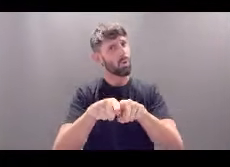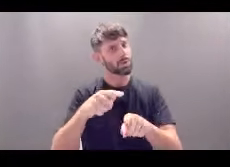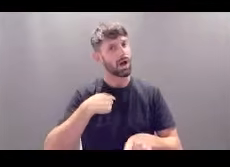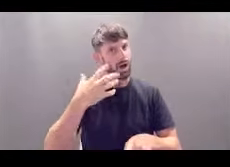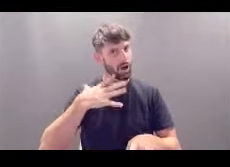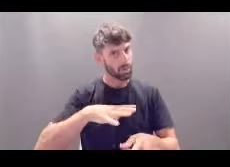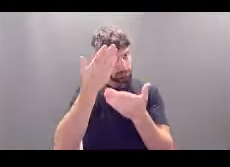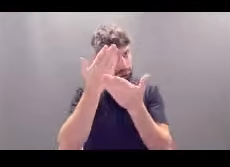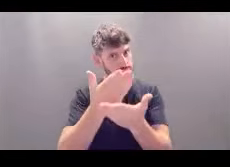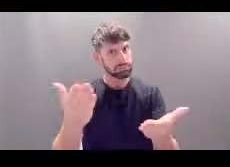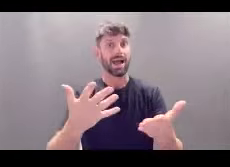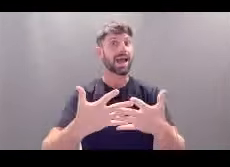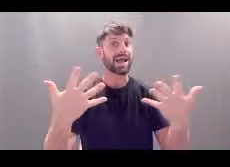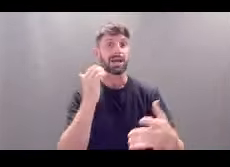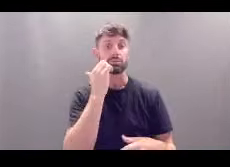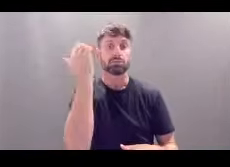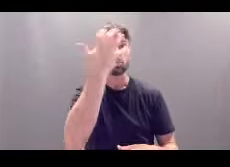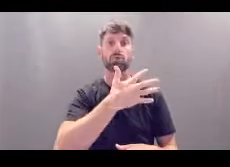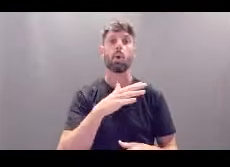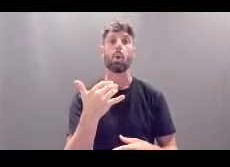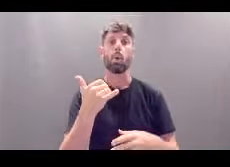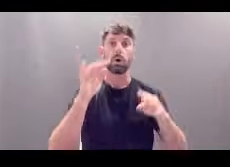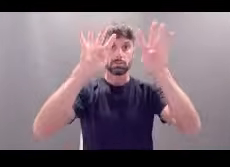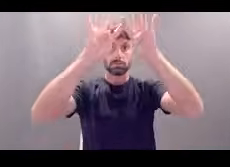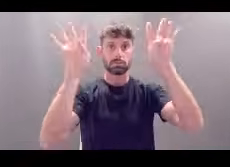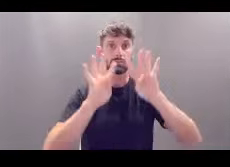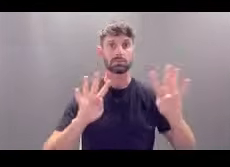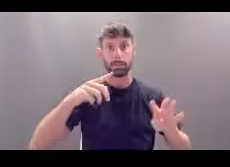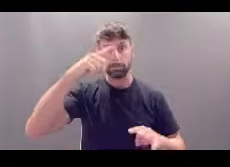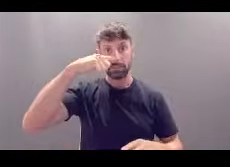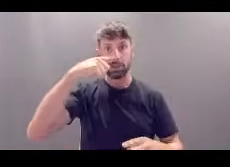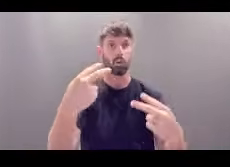to any Aboriginal and Torres Strait Islanders watching our presentation today.